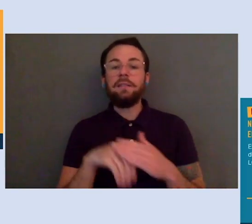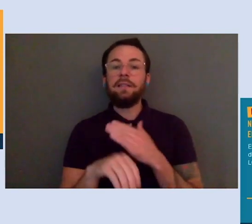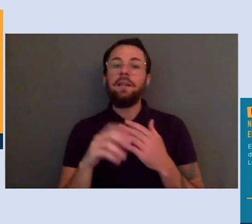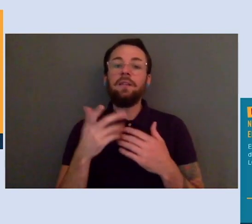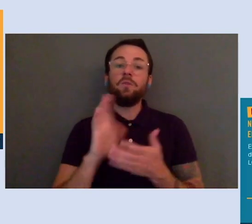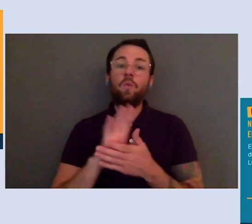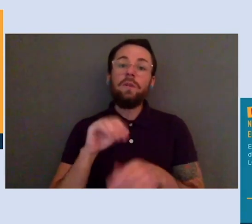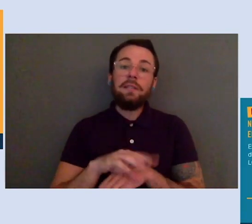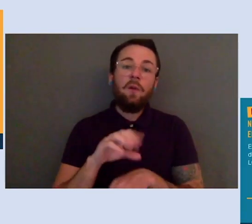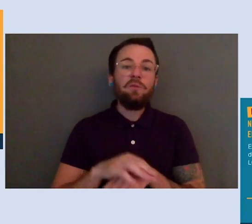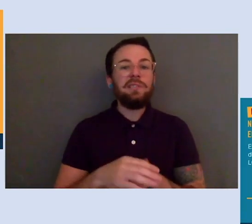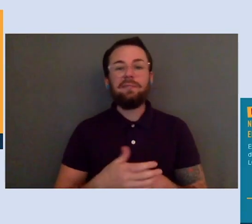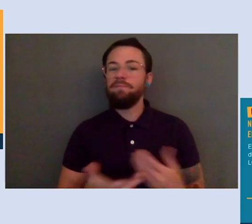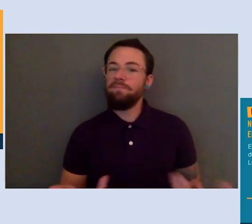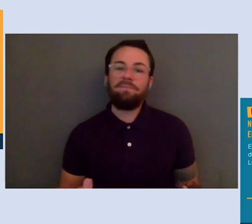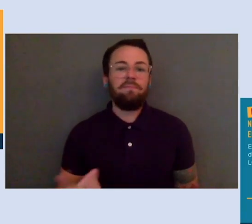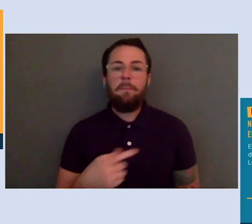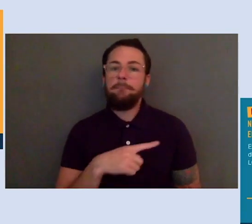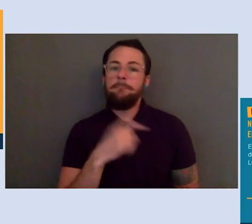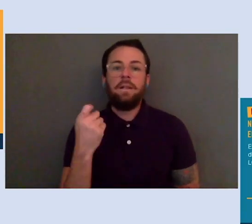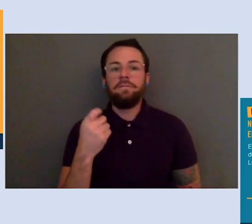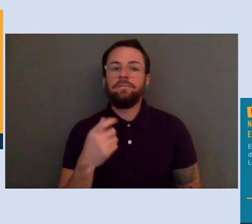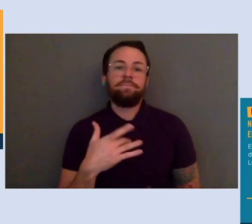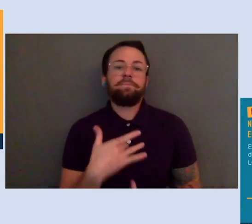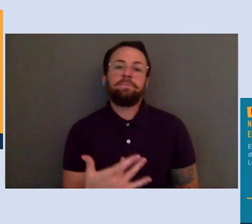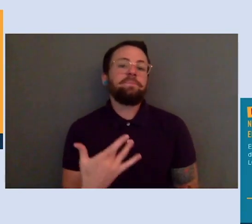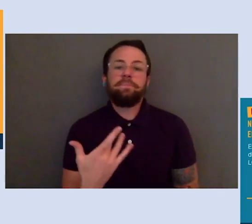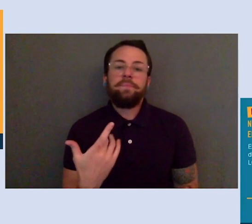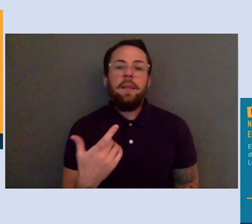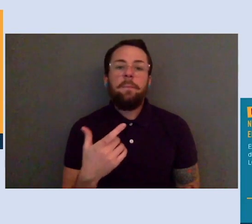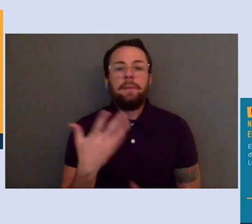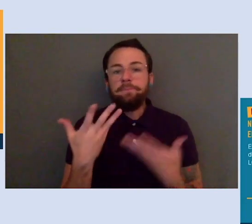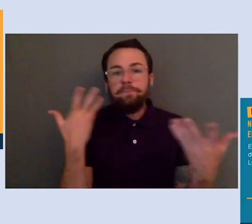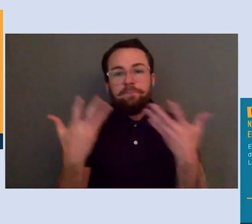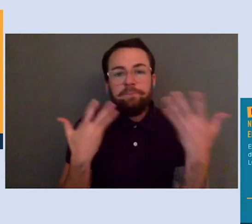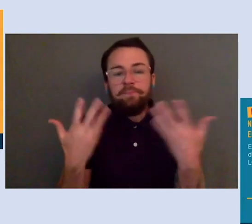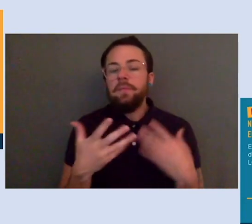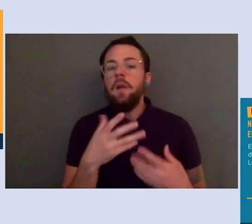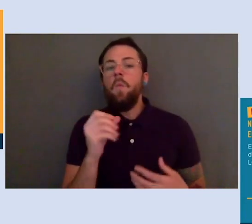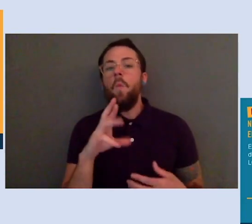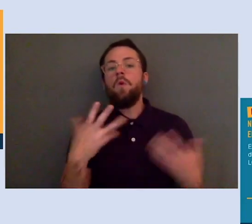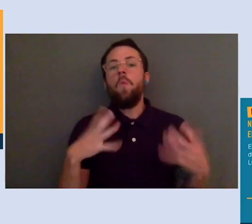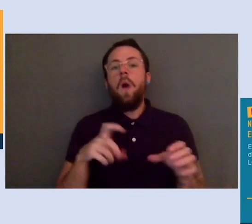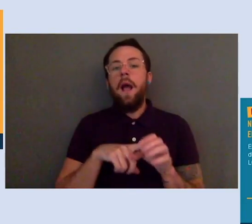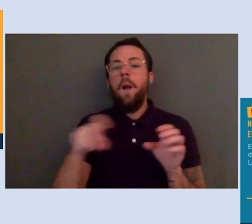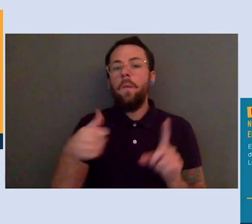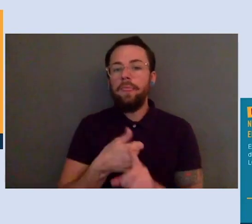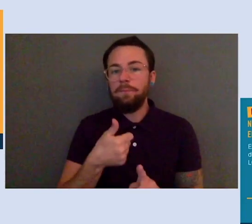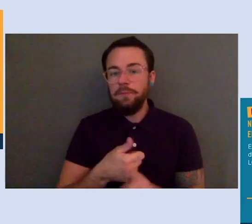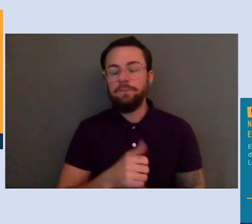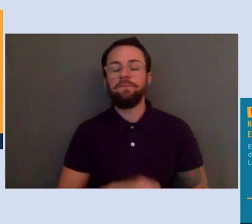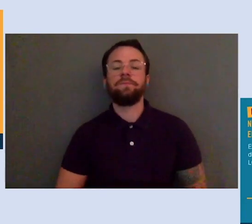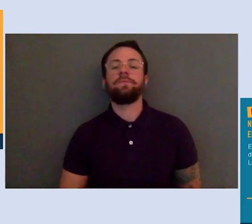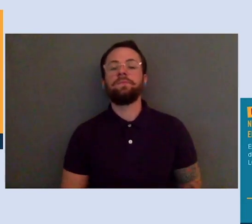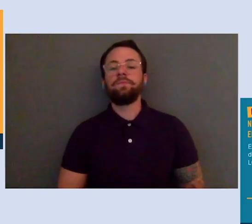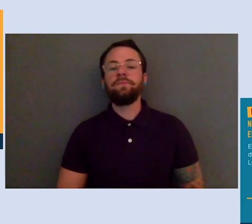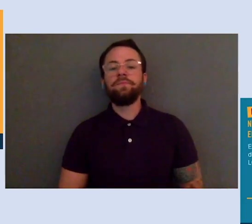So of course, there's some emotional needs that counseling may assist with but the student